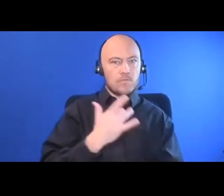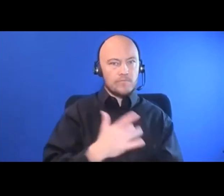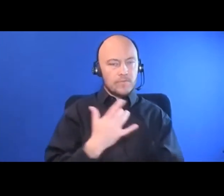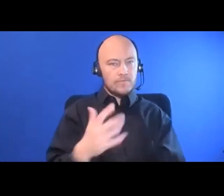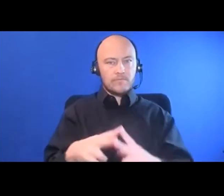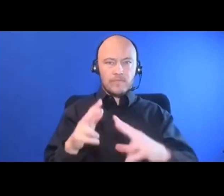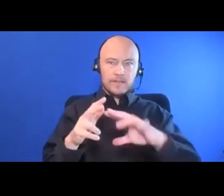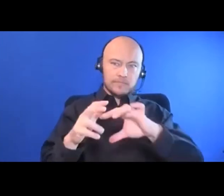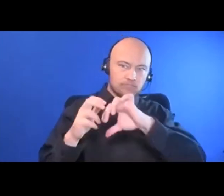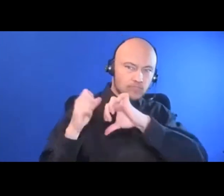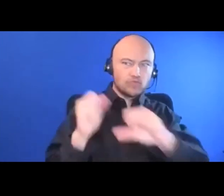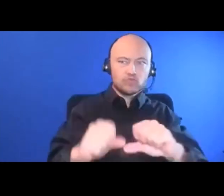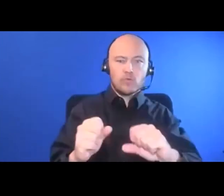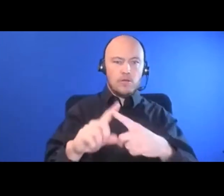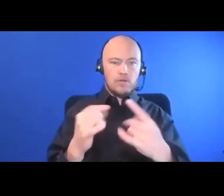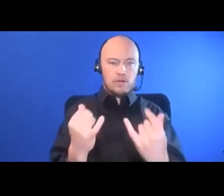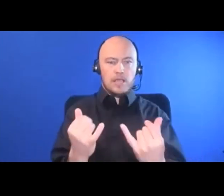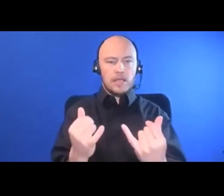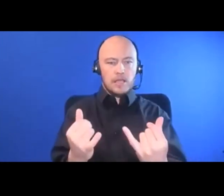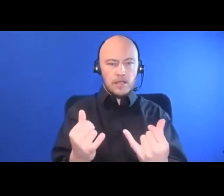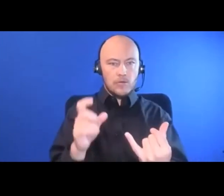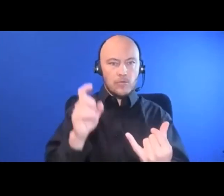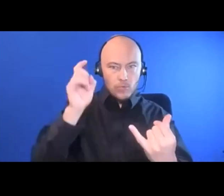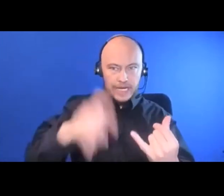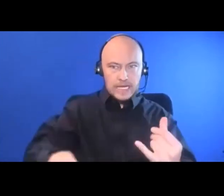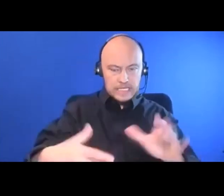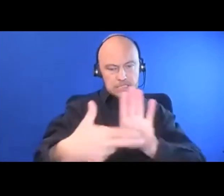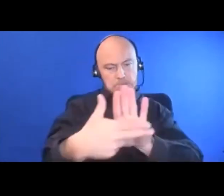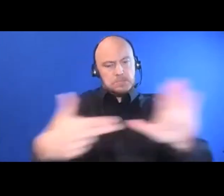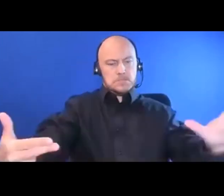now more than ever, that we need to say the word disability,